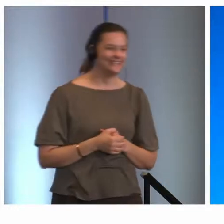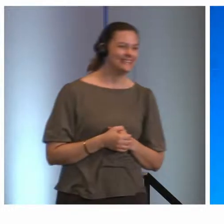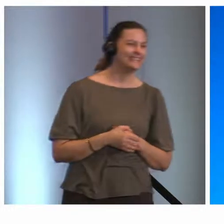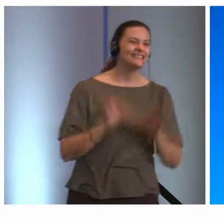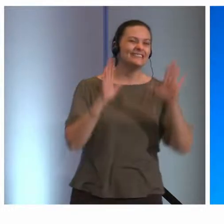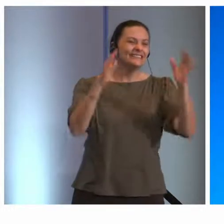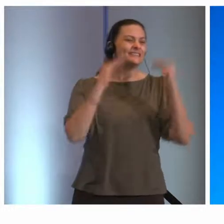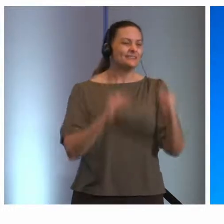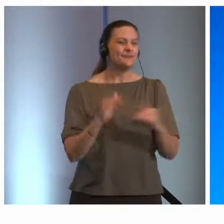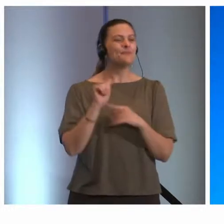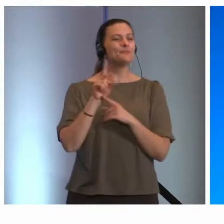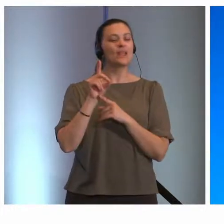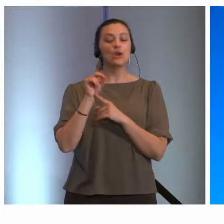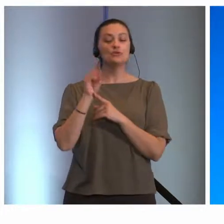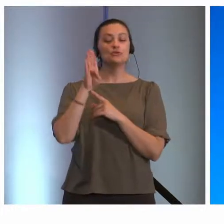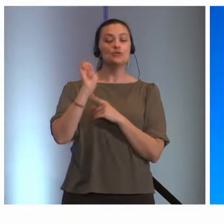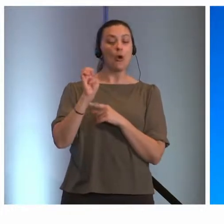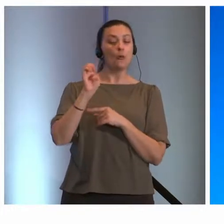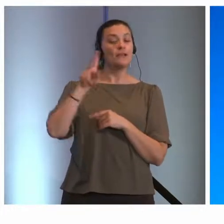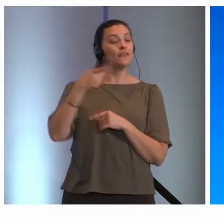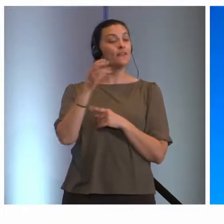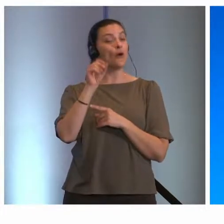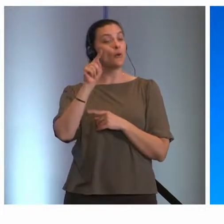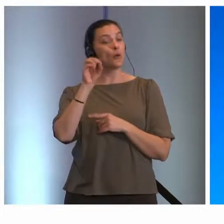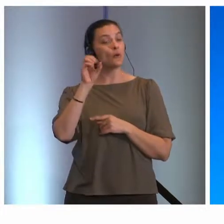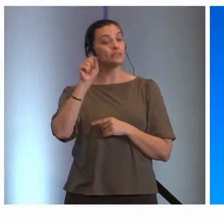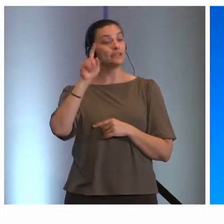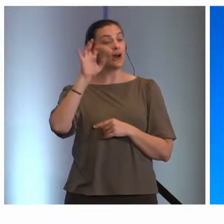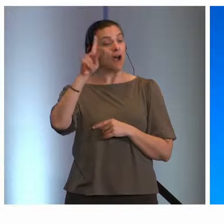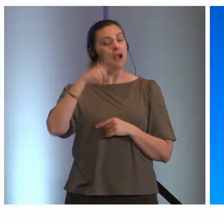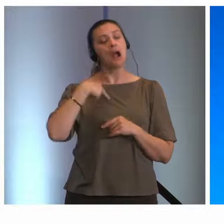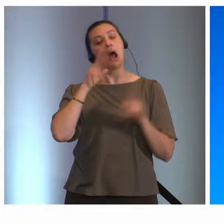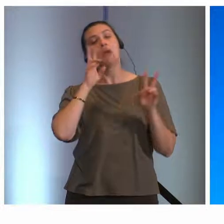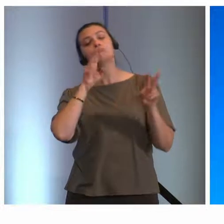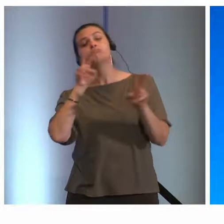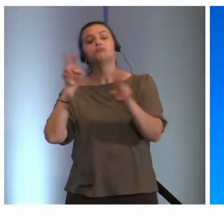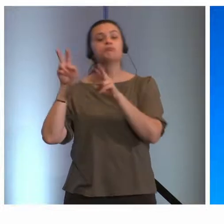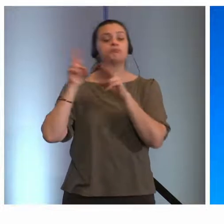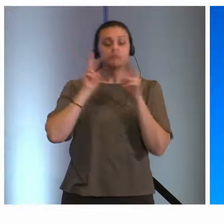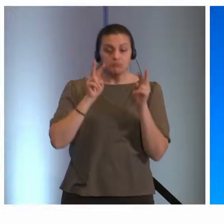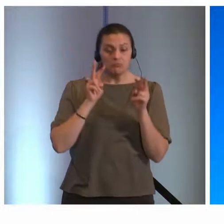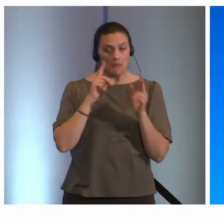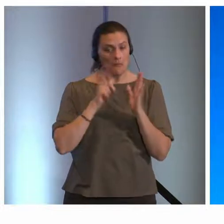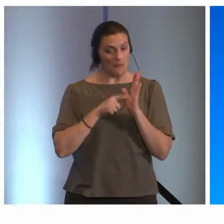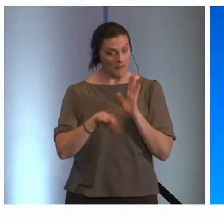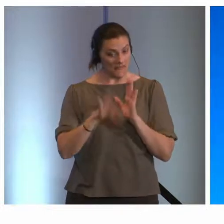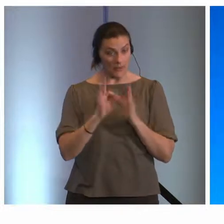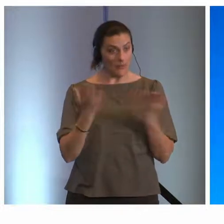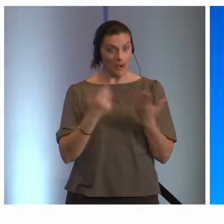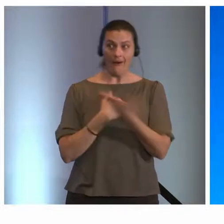it. Very good -- moving into Adobe, photo stock, I've explored some of these sites and have